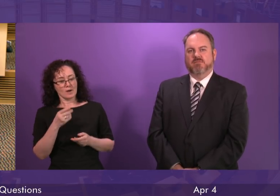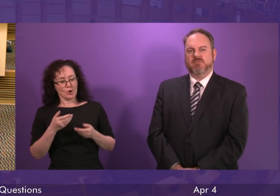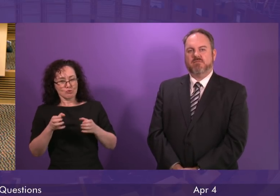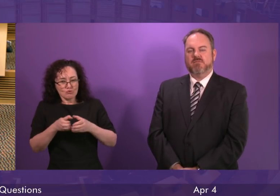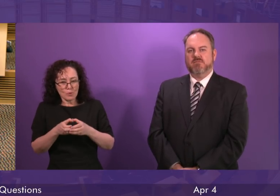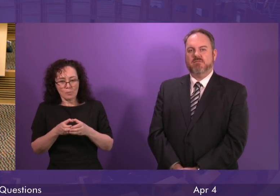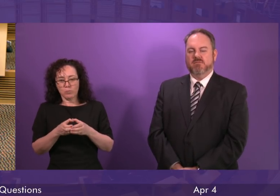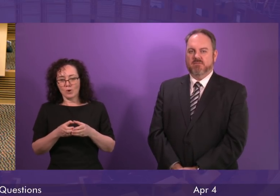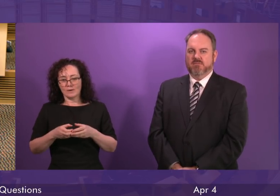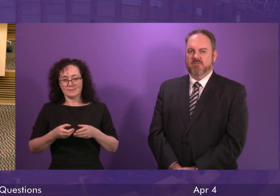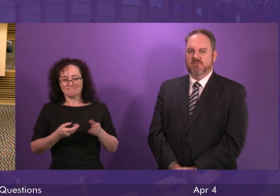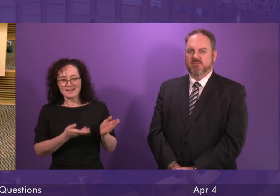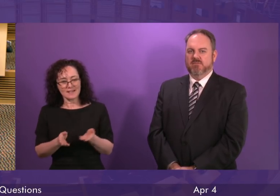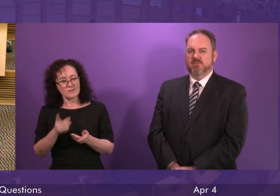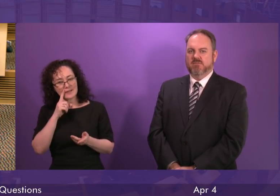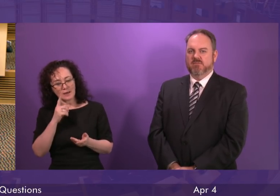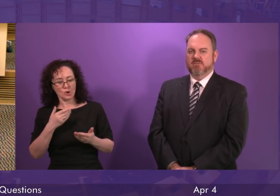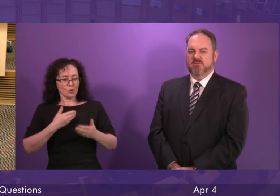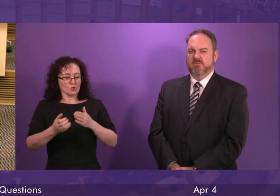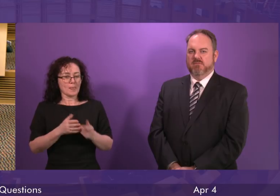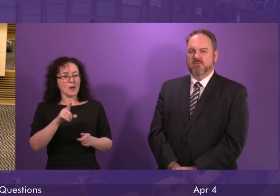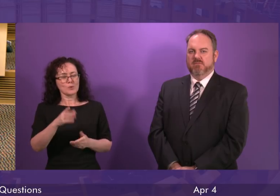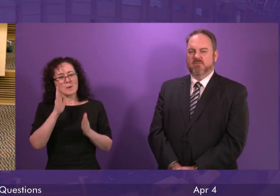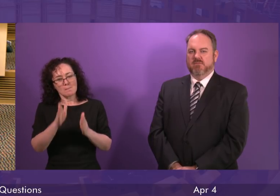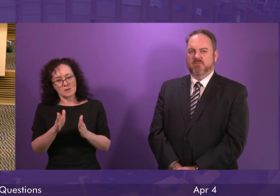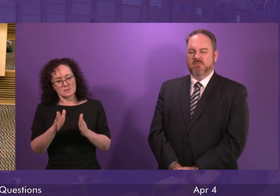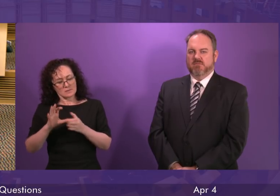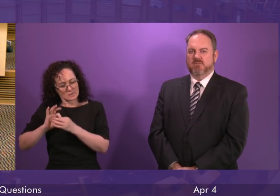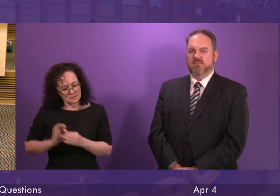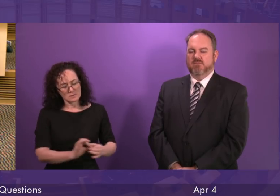is needed, it is important that we ensure that everyone works together. Moreover, the